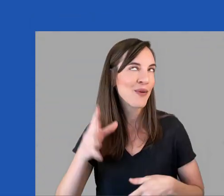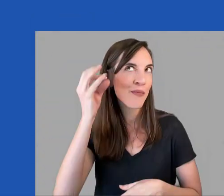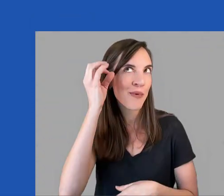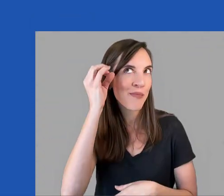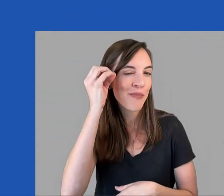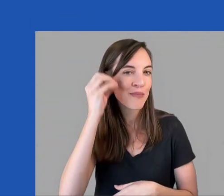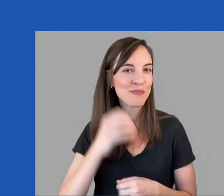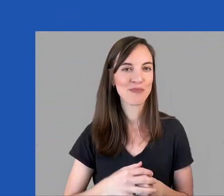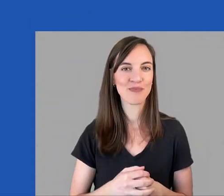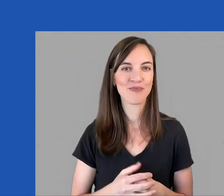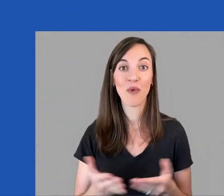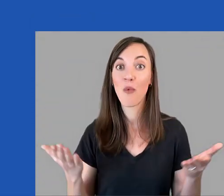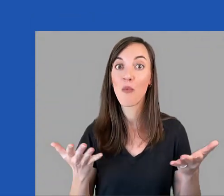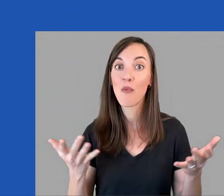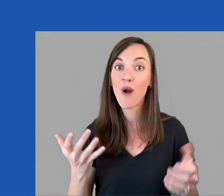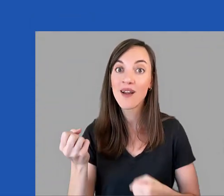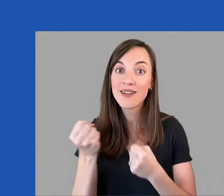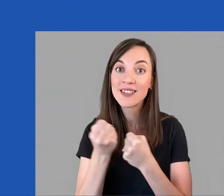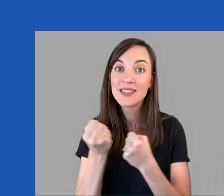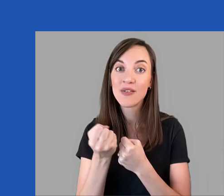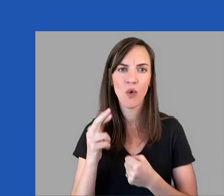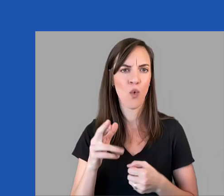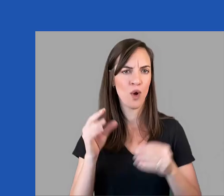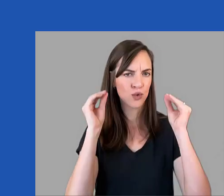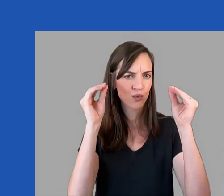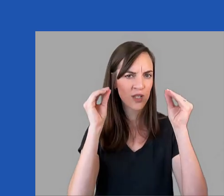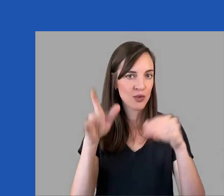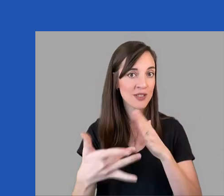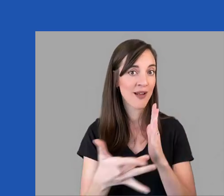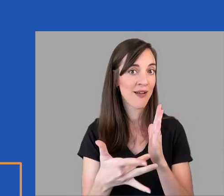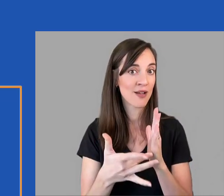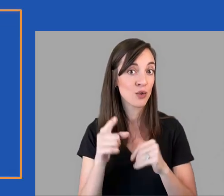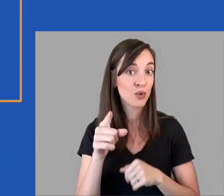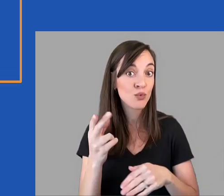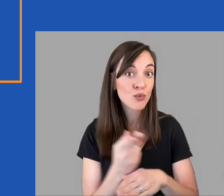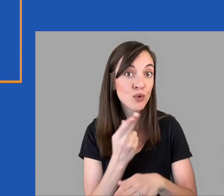We will leave you with this point to ponder… What assistive